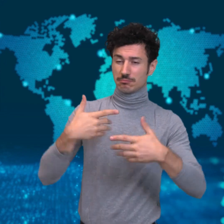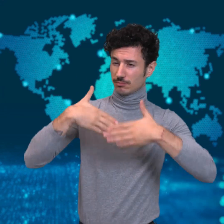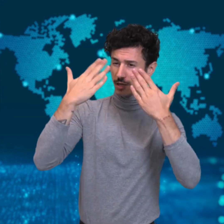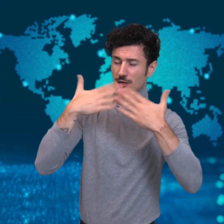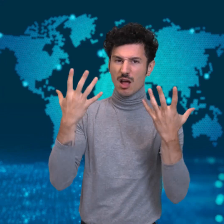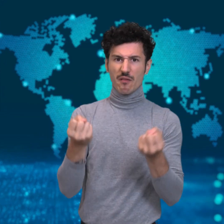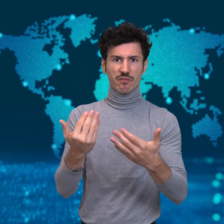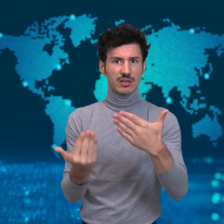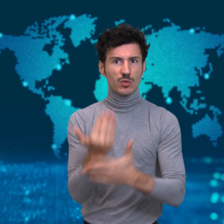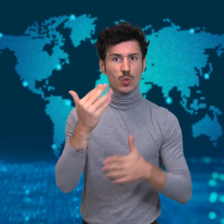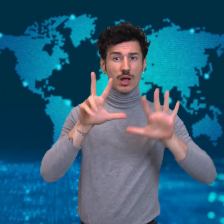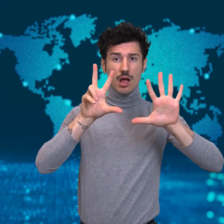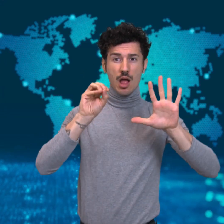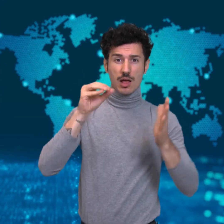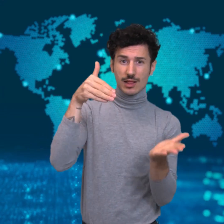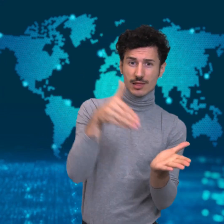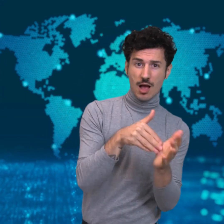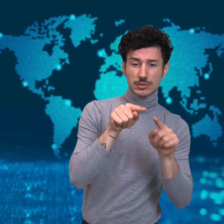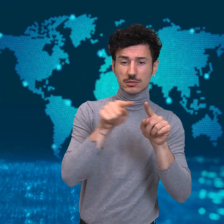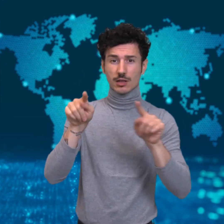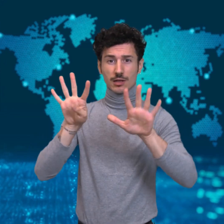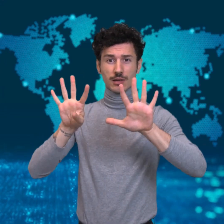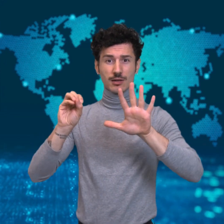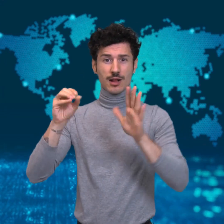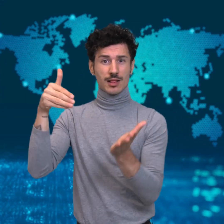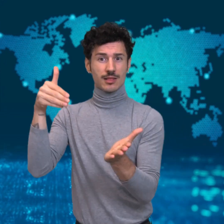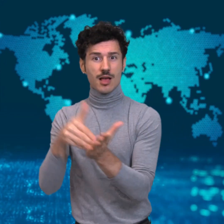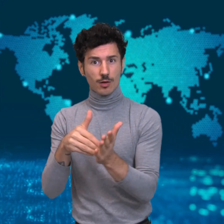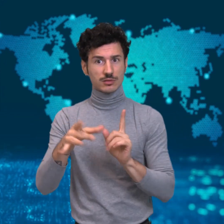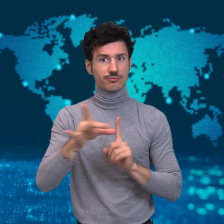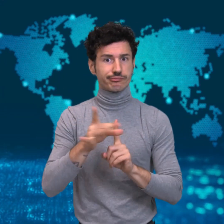new daily infections since late August.